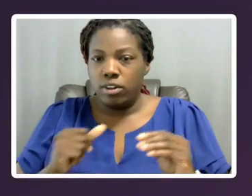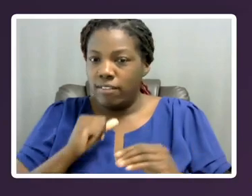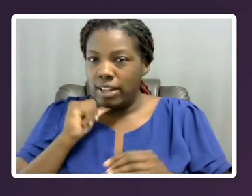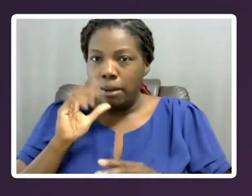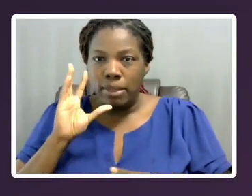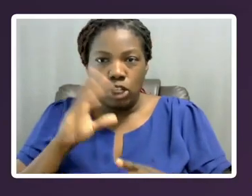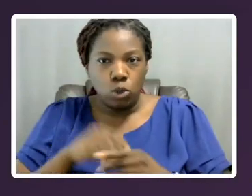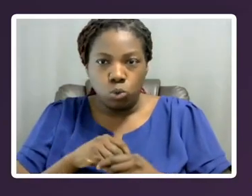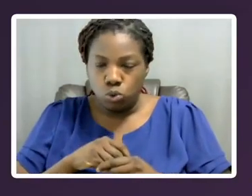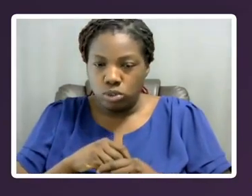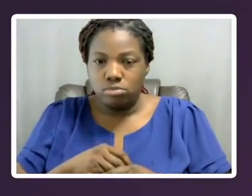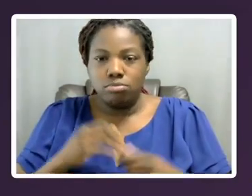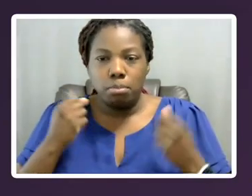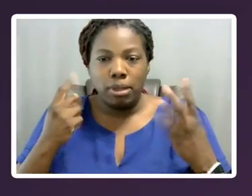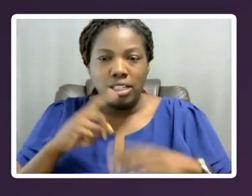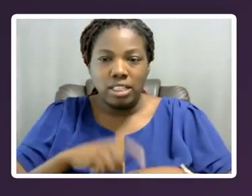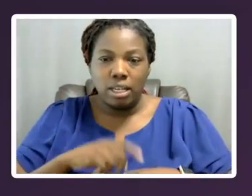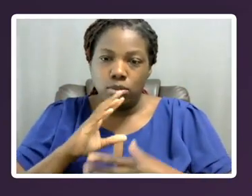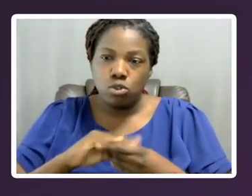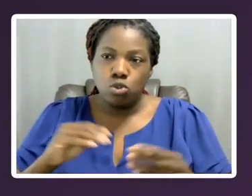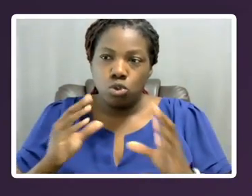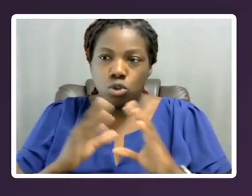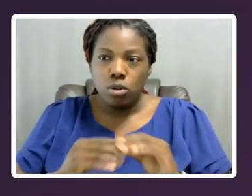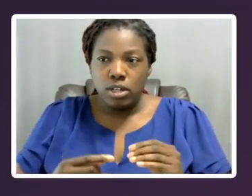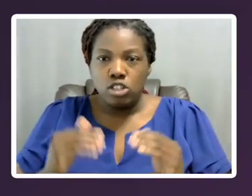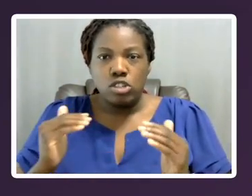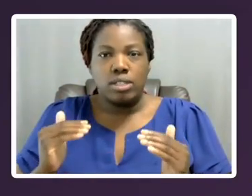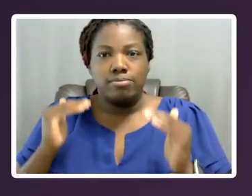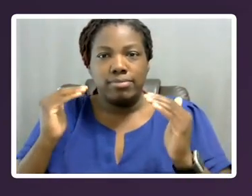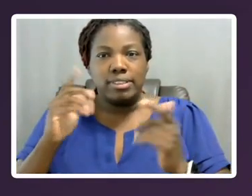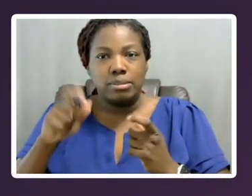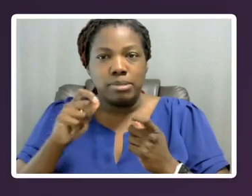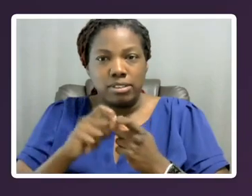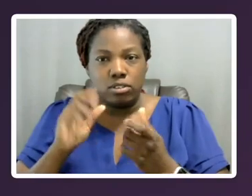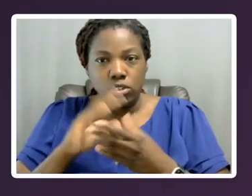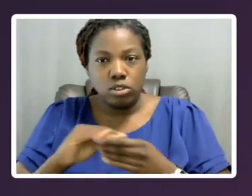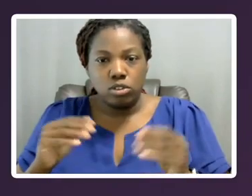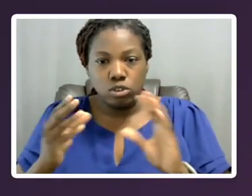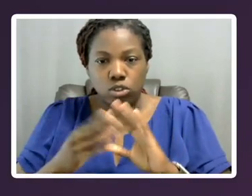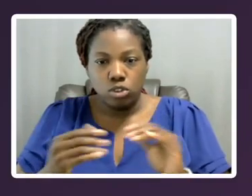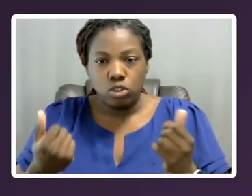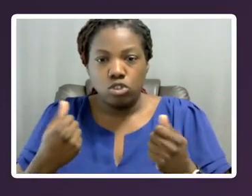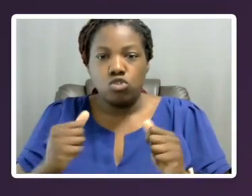these stories have been told to uplift certain narratives and reaffirm a nation's ideals,